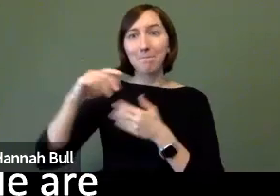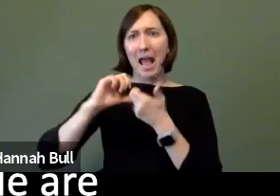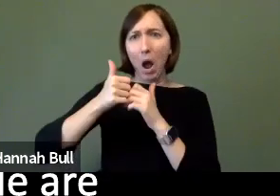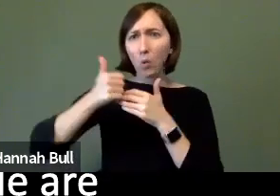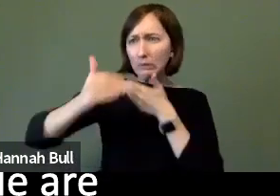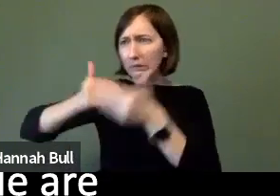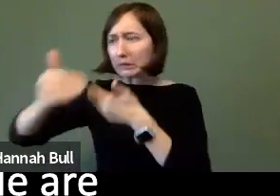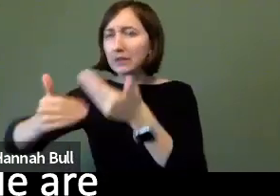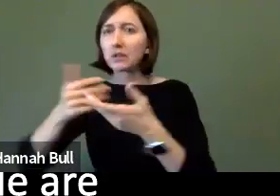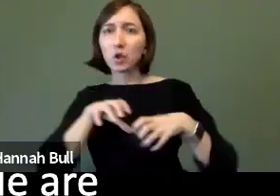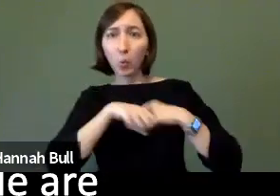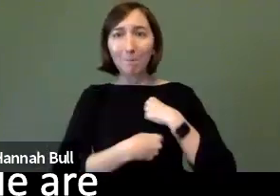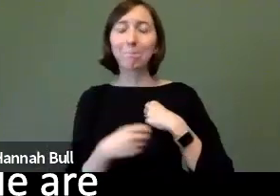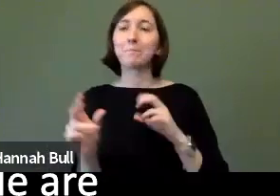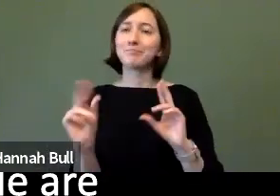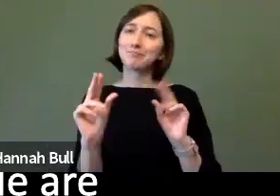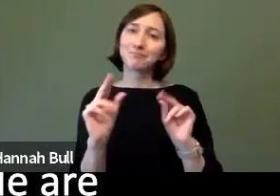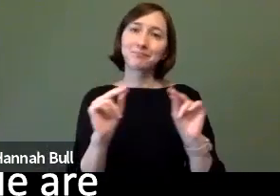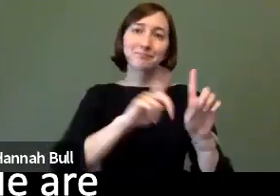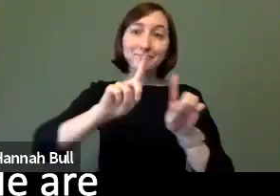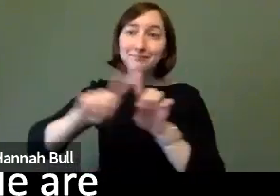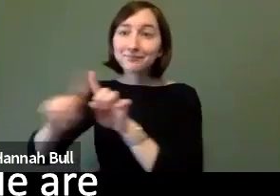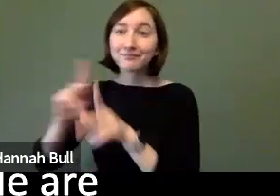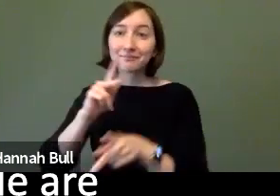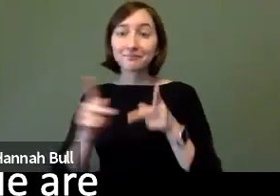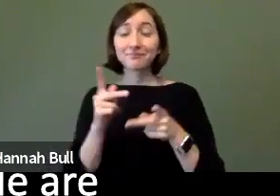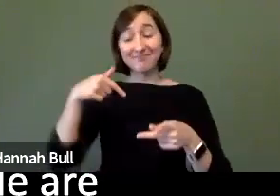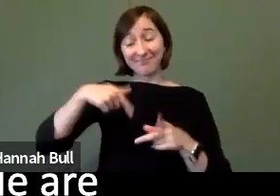This unique situation we found ourselves in many people